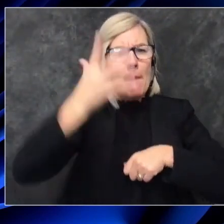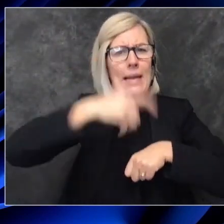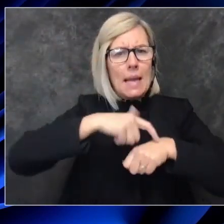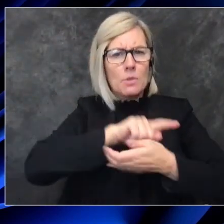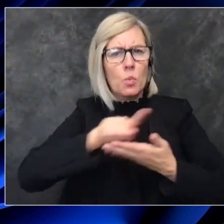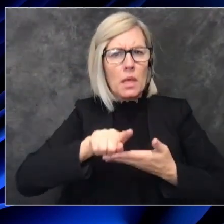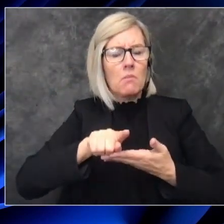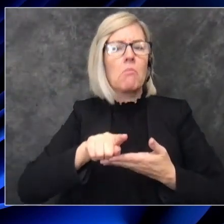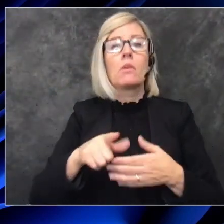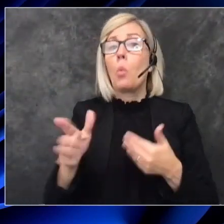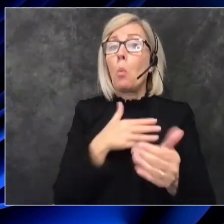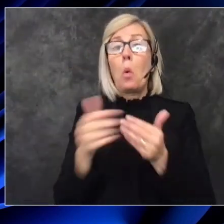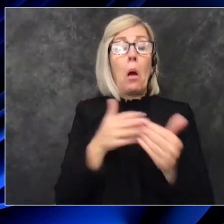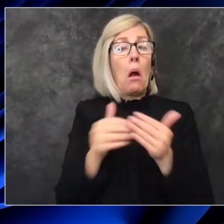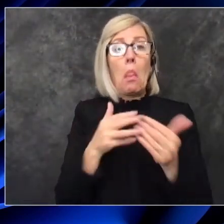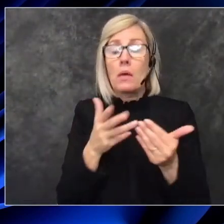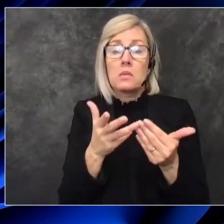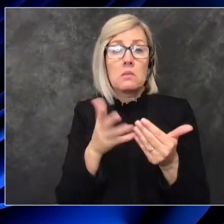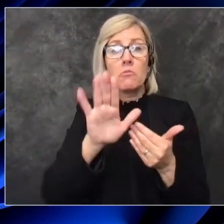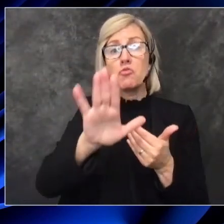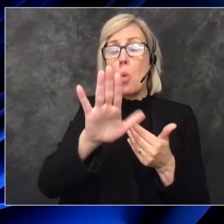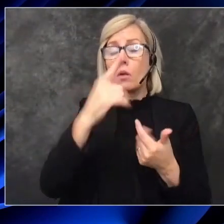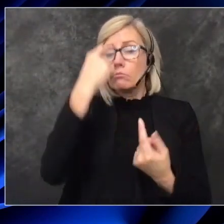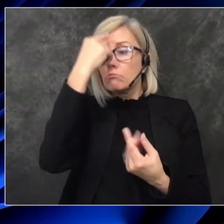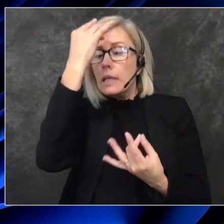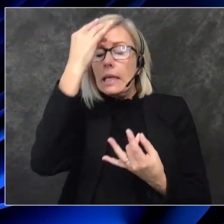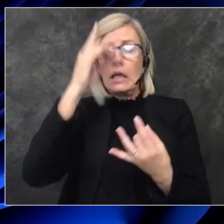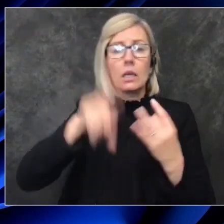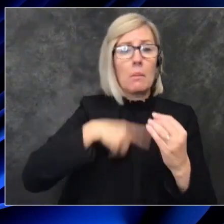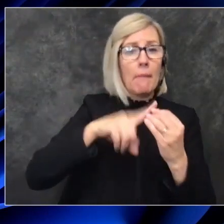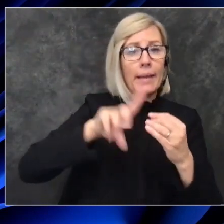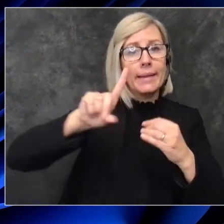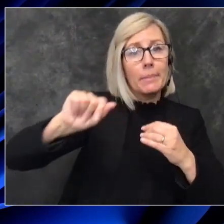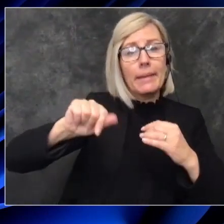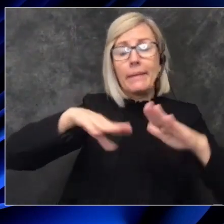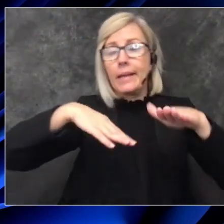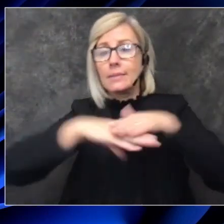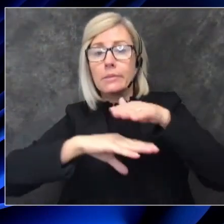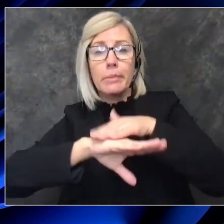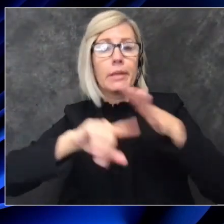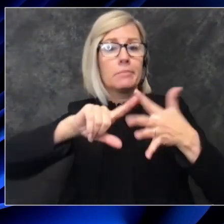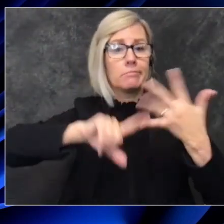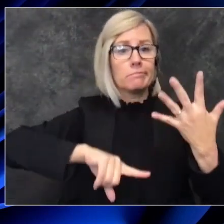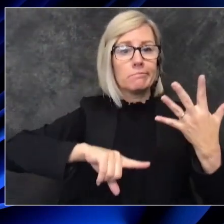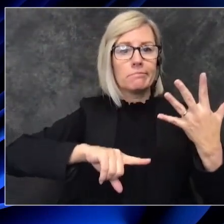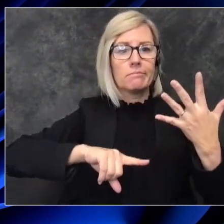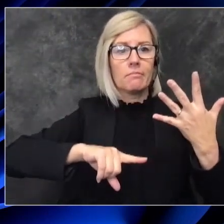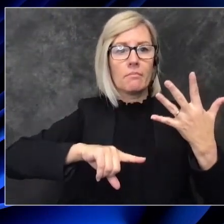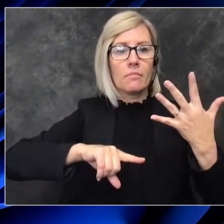kind of thinking in the disability space and the accessibility space please as you deploy Windows 11,